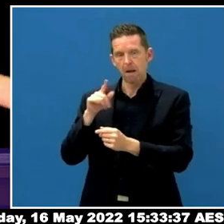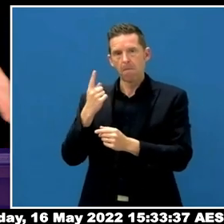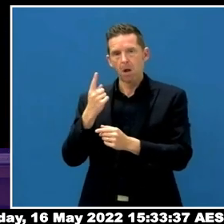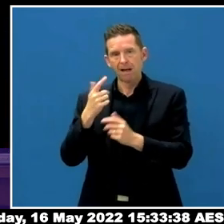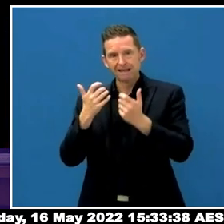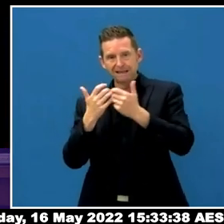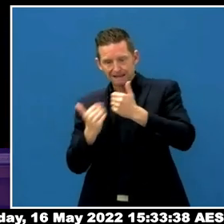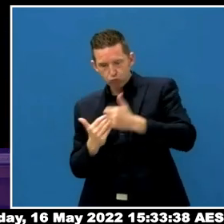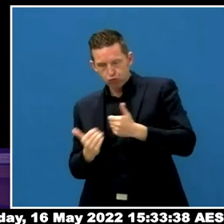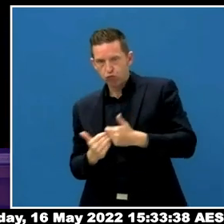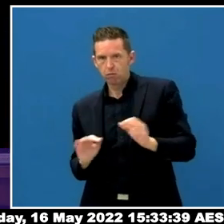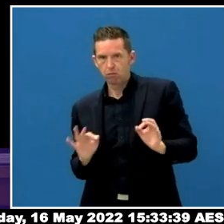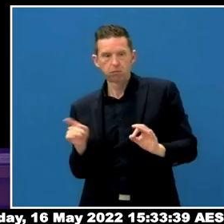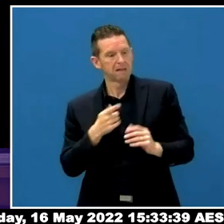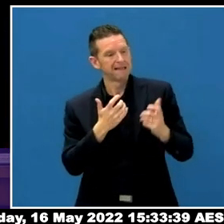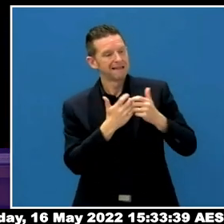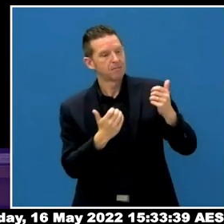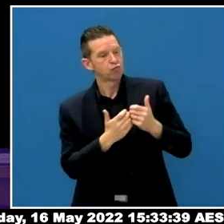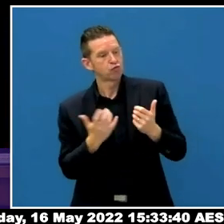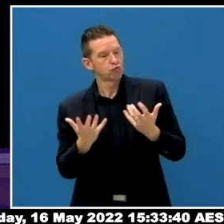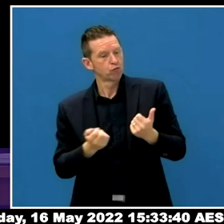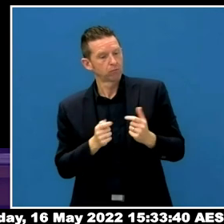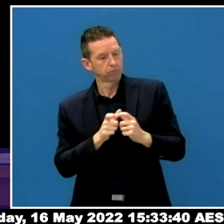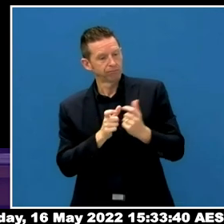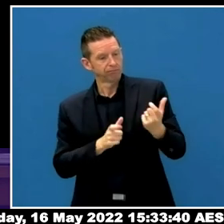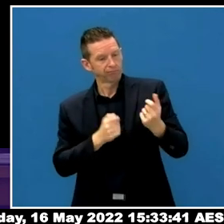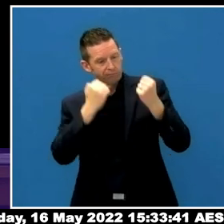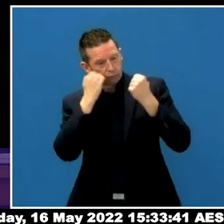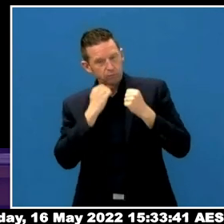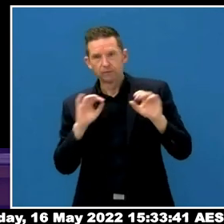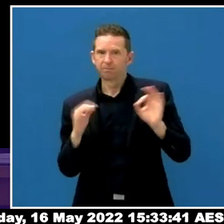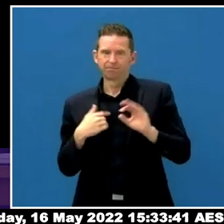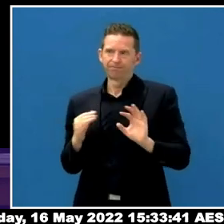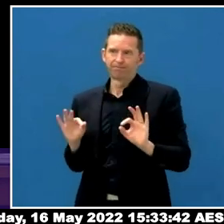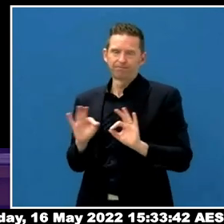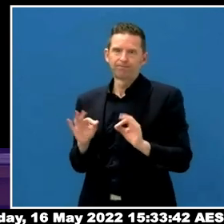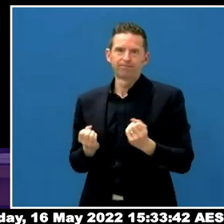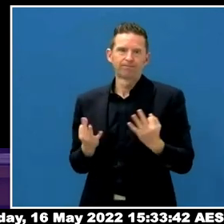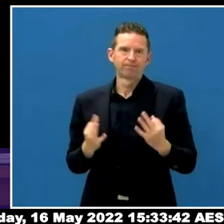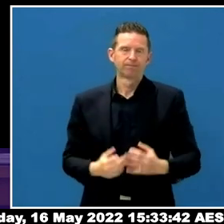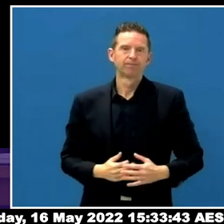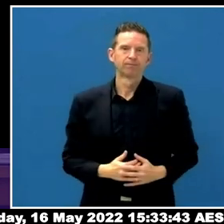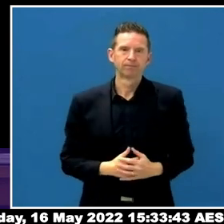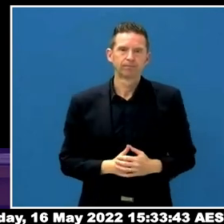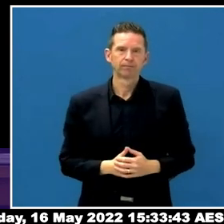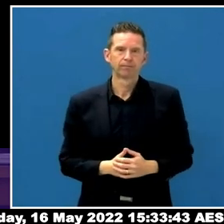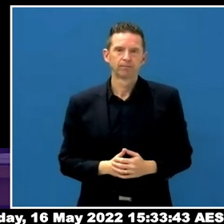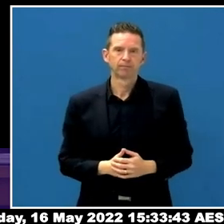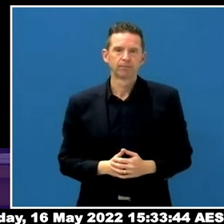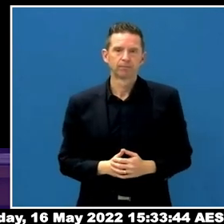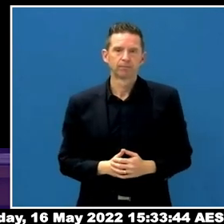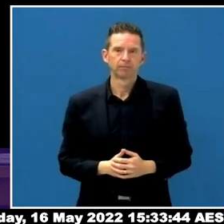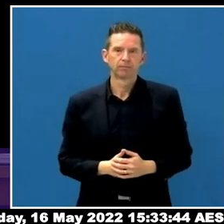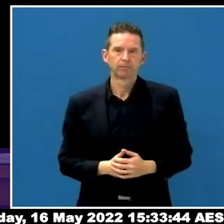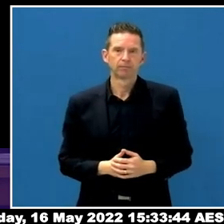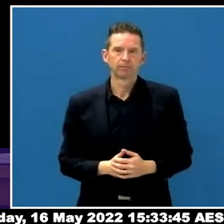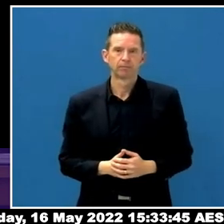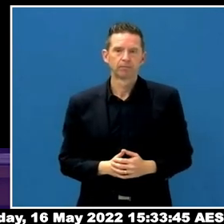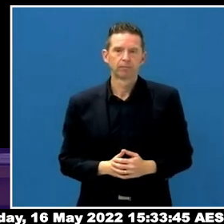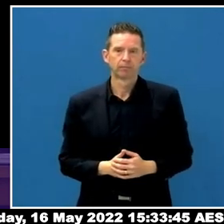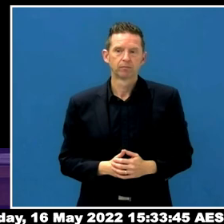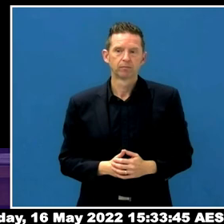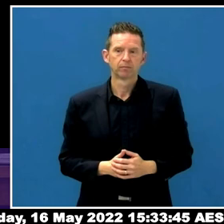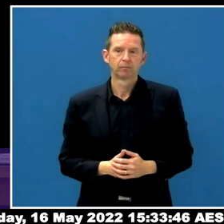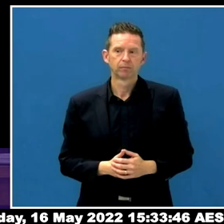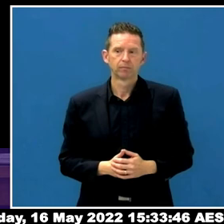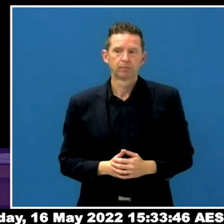Not itemised, no. MR FOGARTY: I'd like to ask you some questions about the abuse Mr